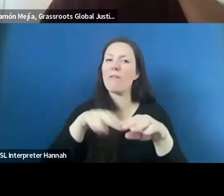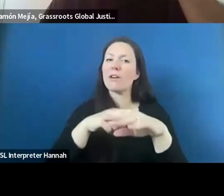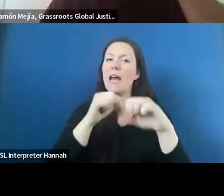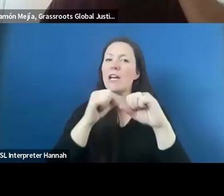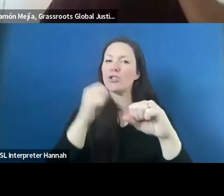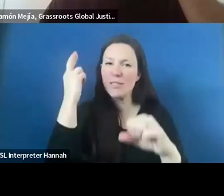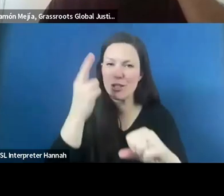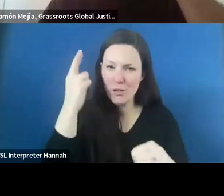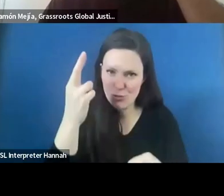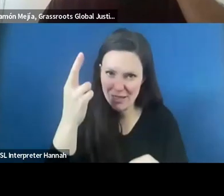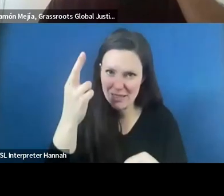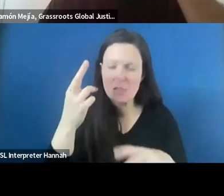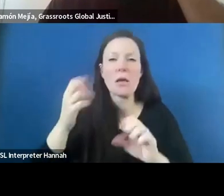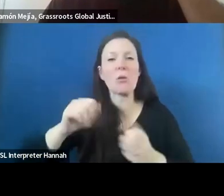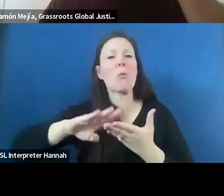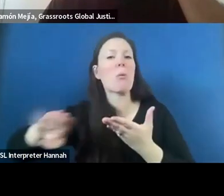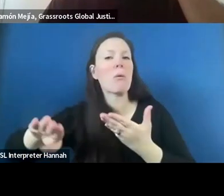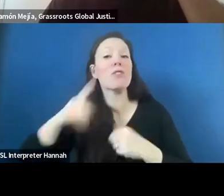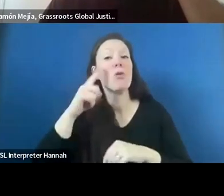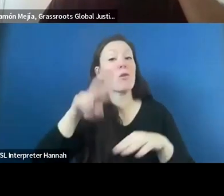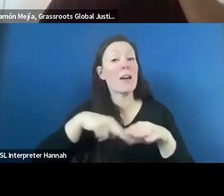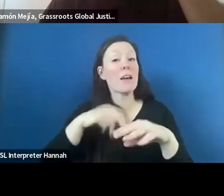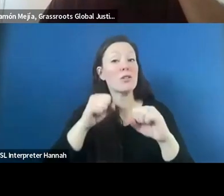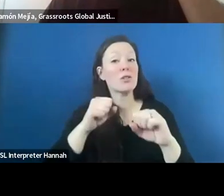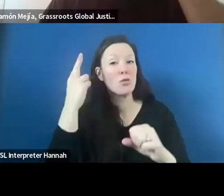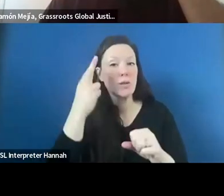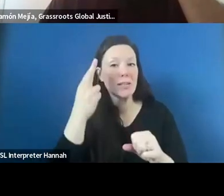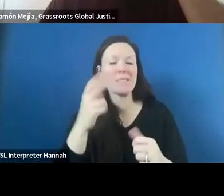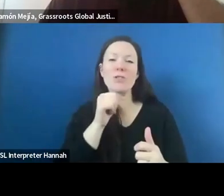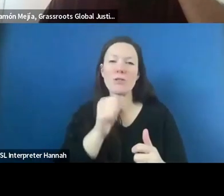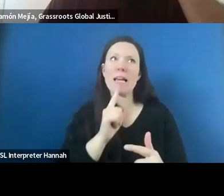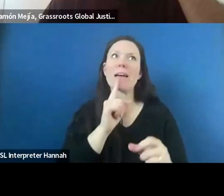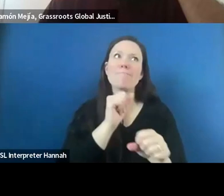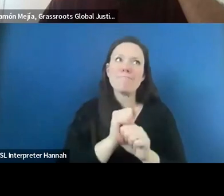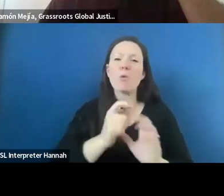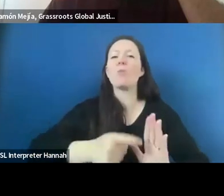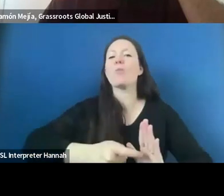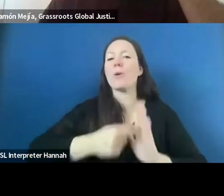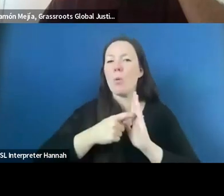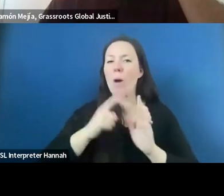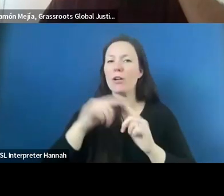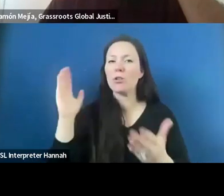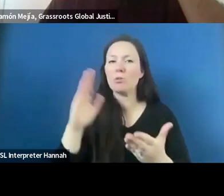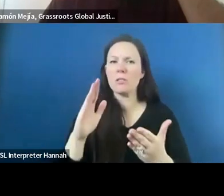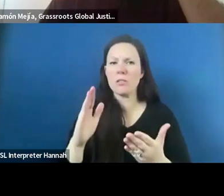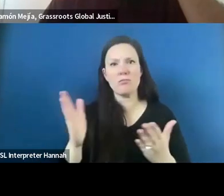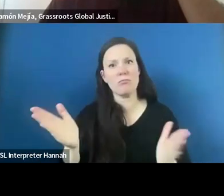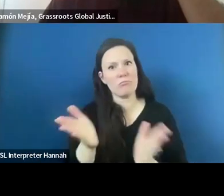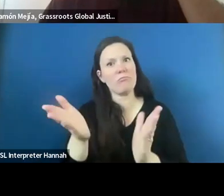So for national security reasons, you don't necessarily have to reduce. And what I've described, though, is the United States military